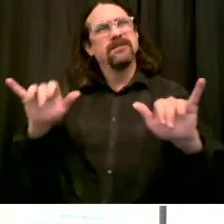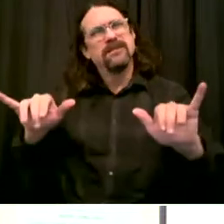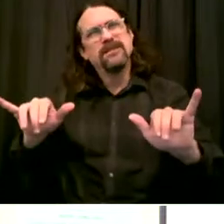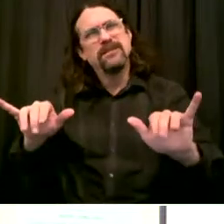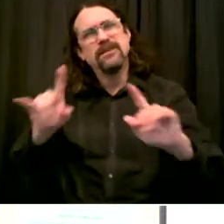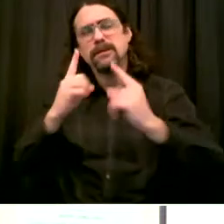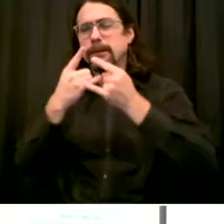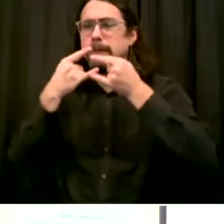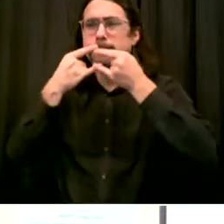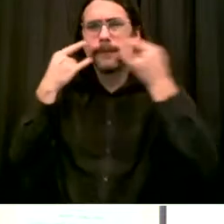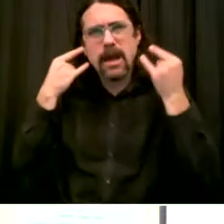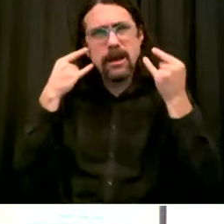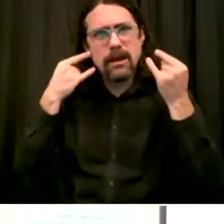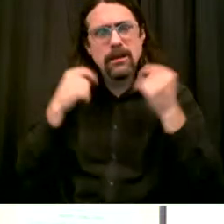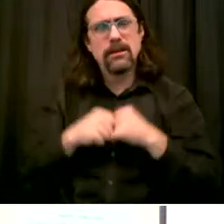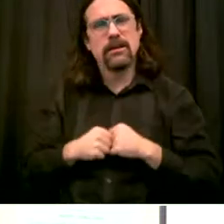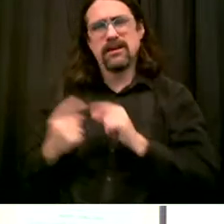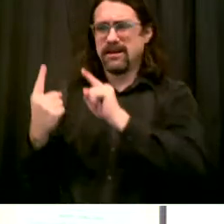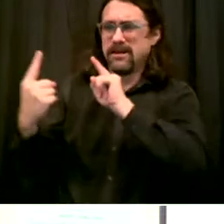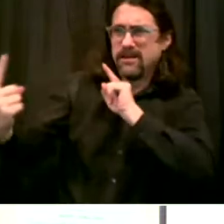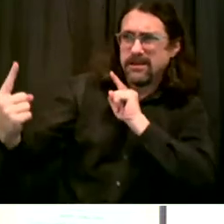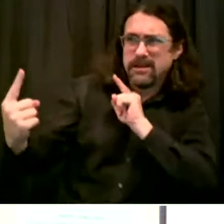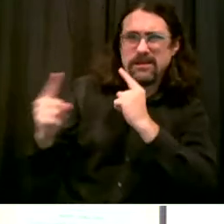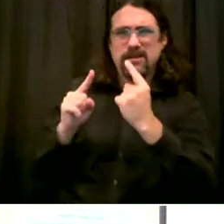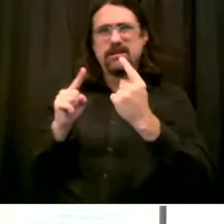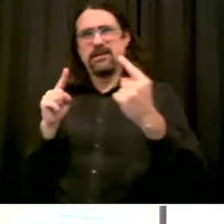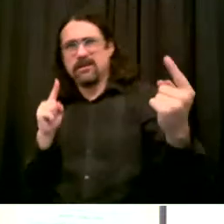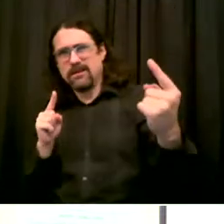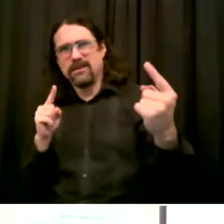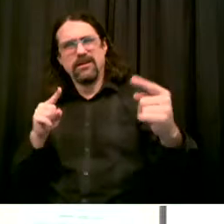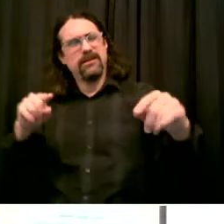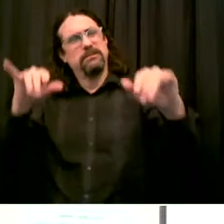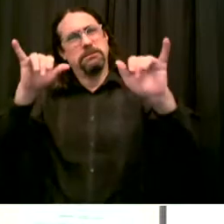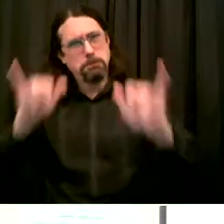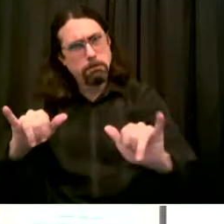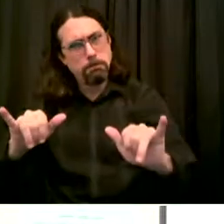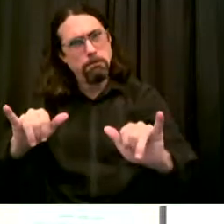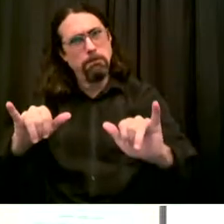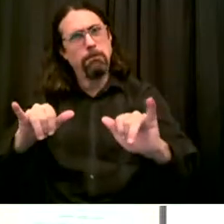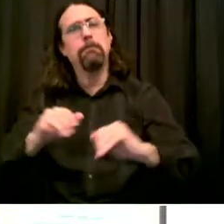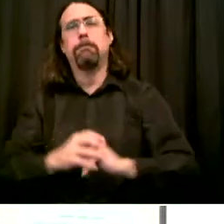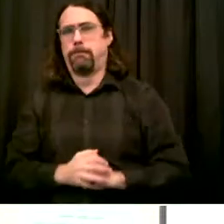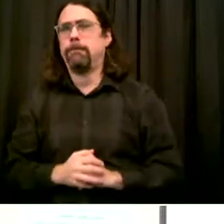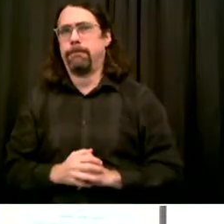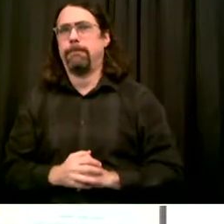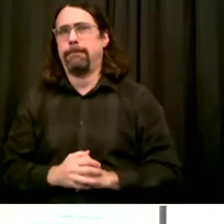US FROM FURURETHR R INCRRSEAES.